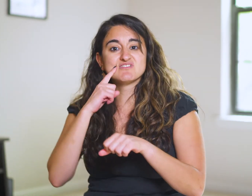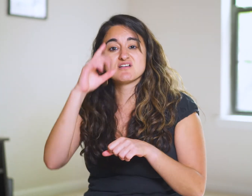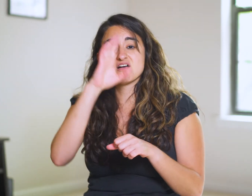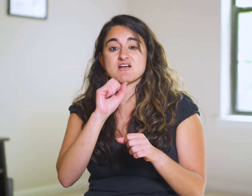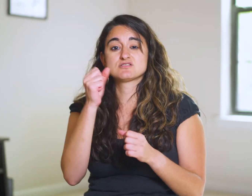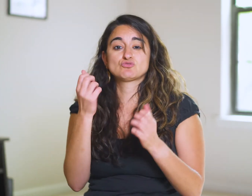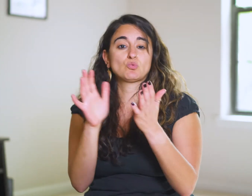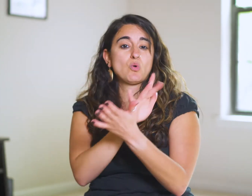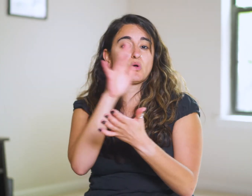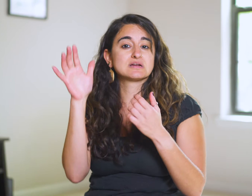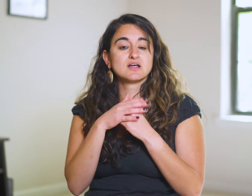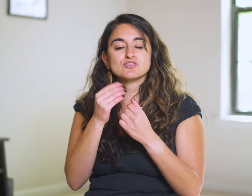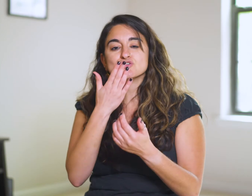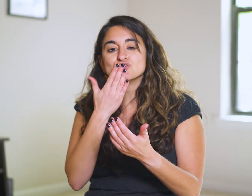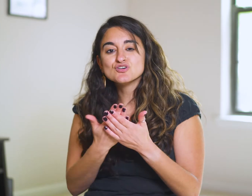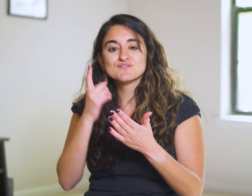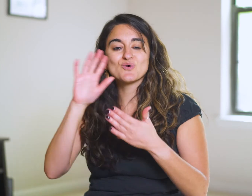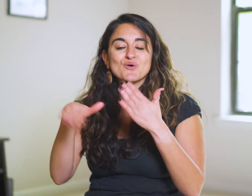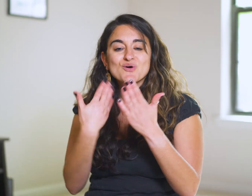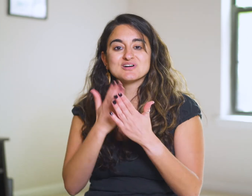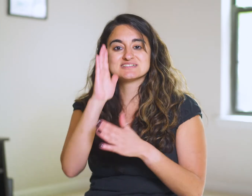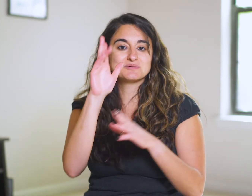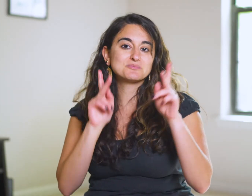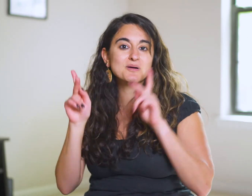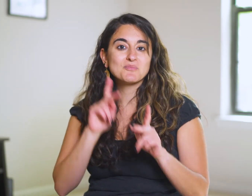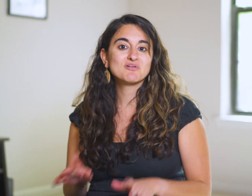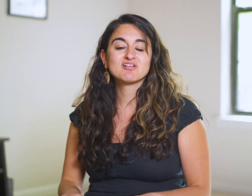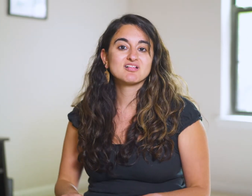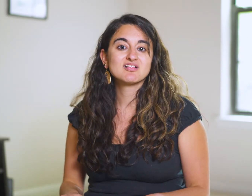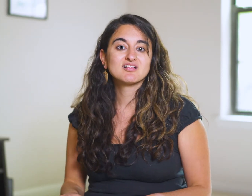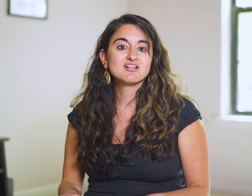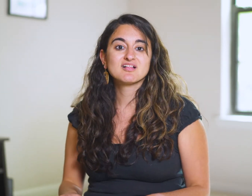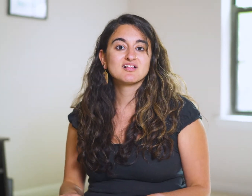for God’s glory and the good of all His people.